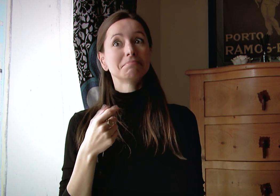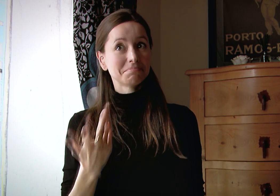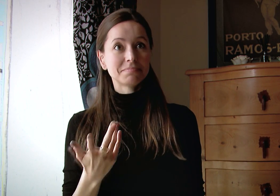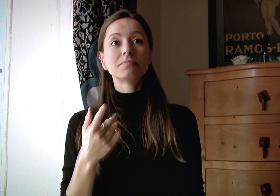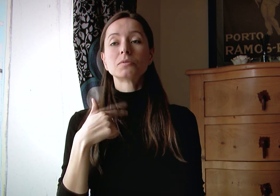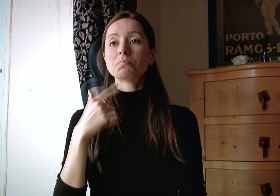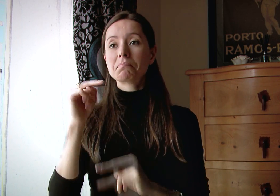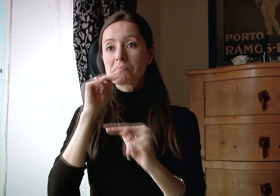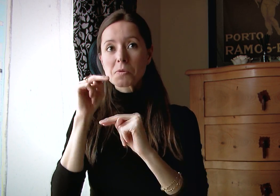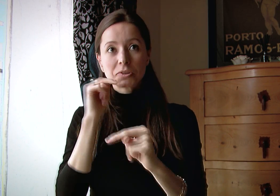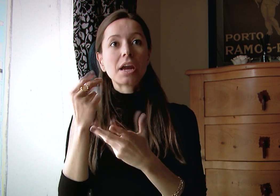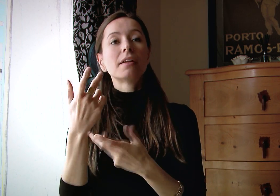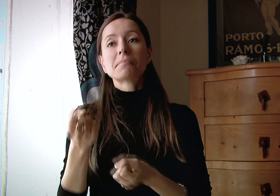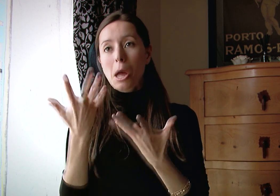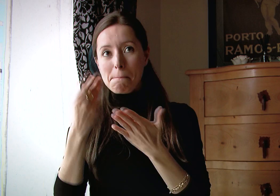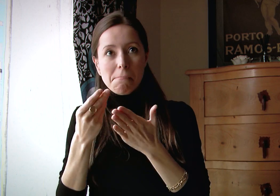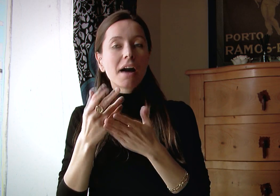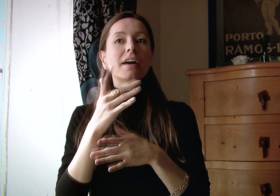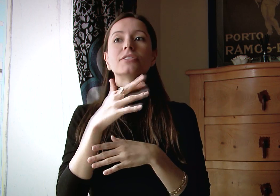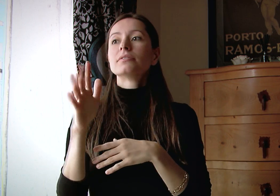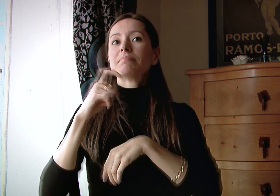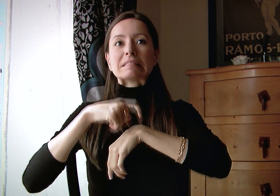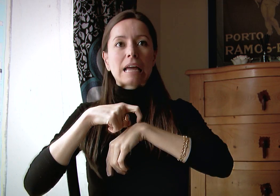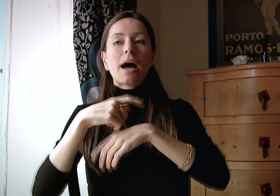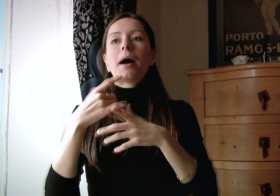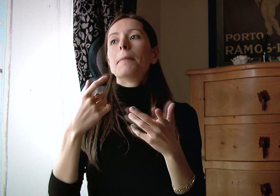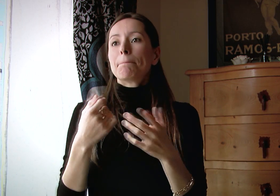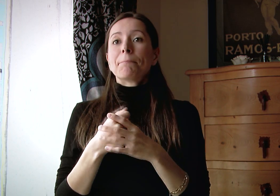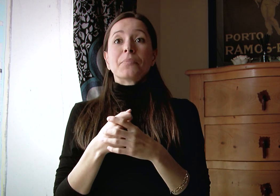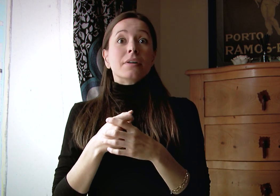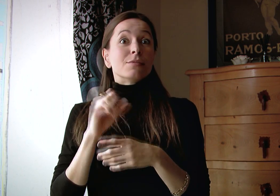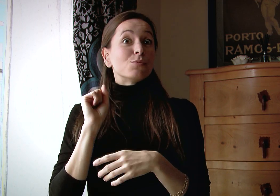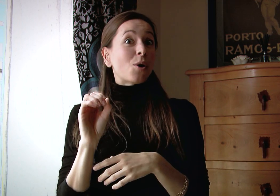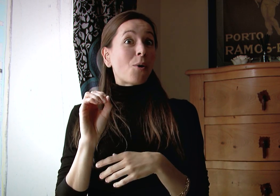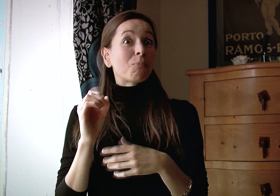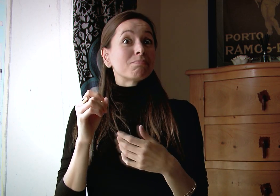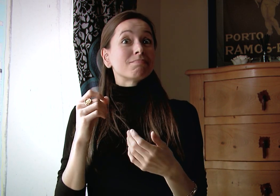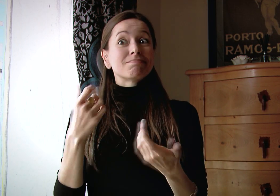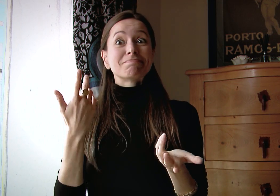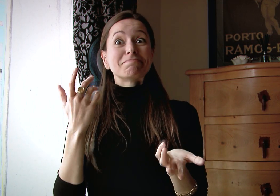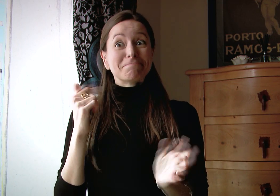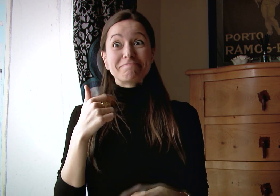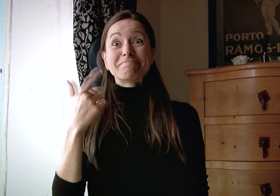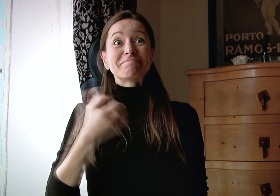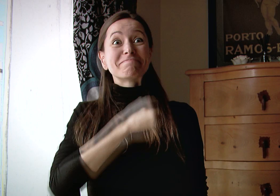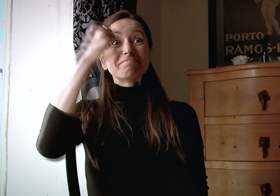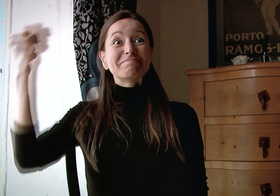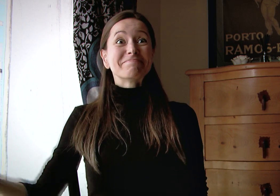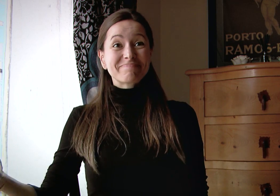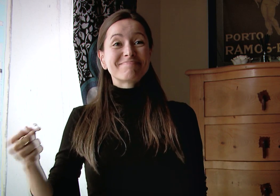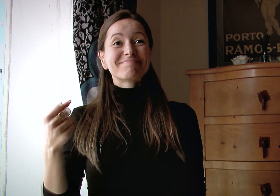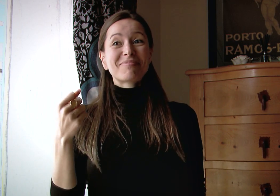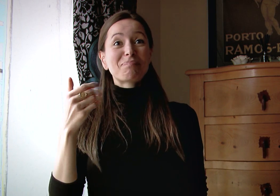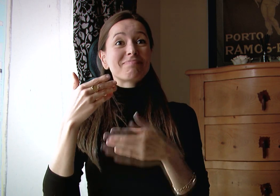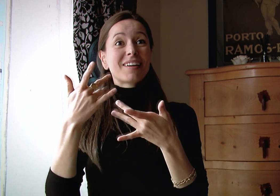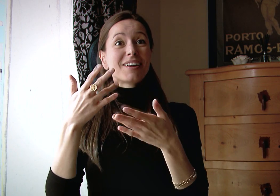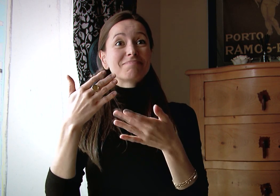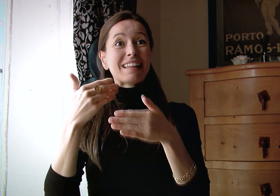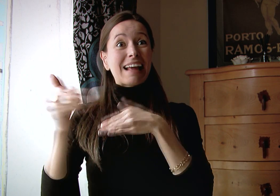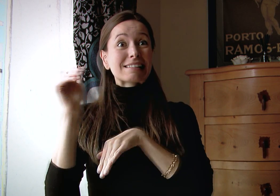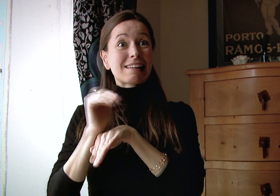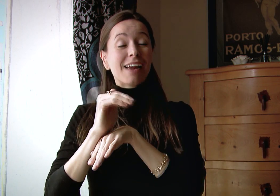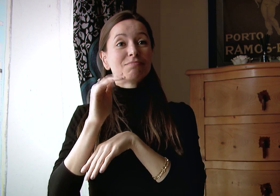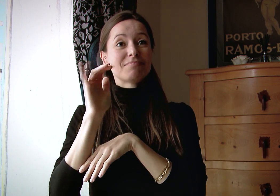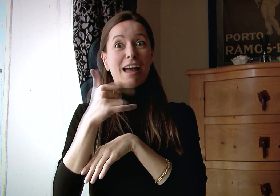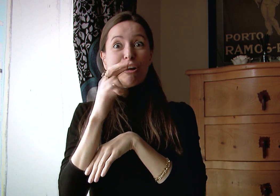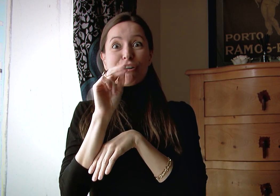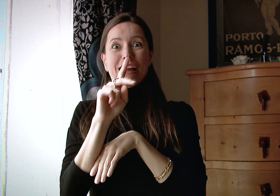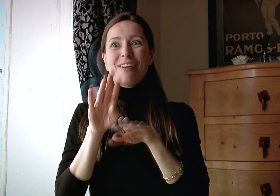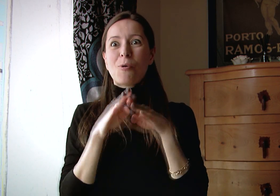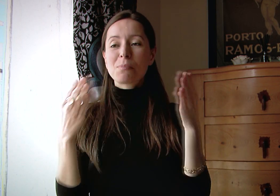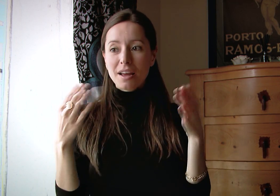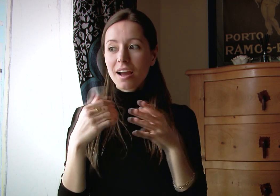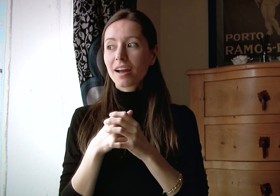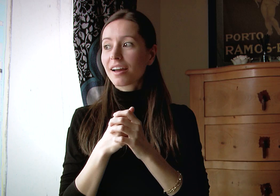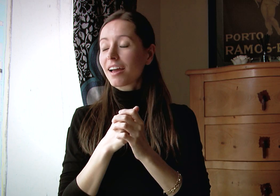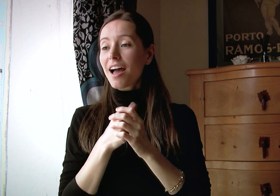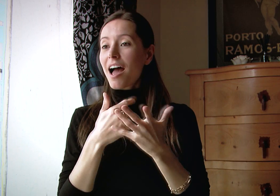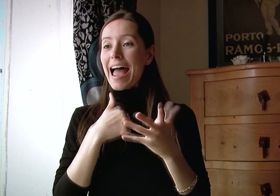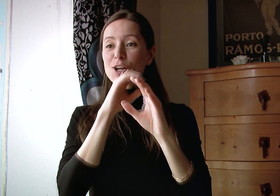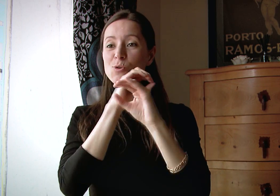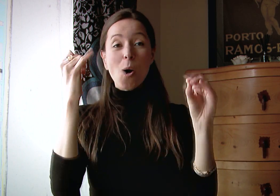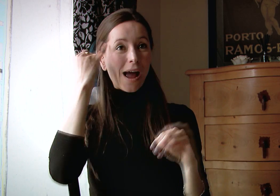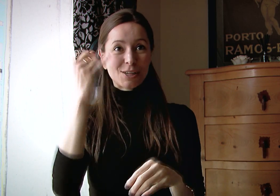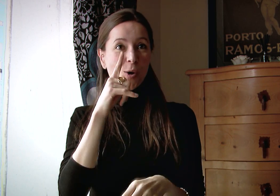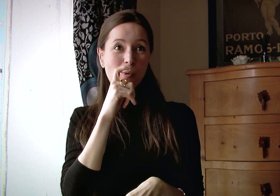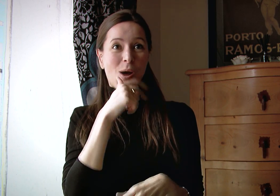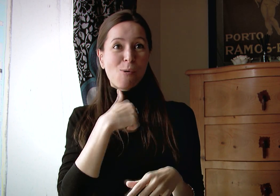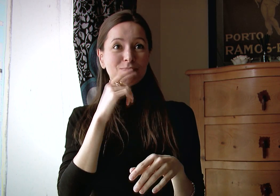negotiated on rates, times. So, I got the job! The following night at the grand opening, I had no idea who I was going to